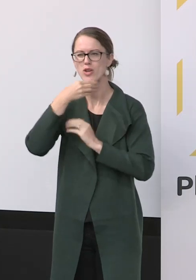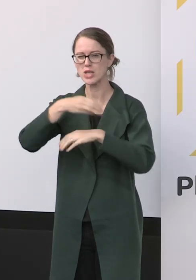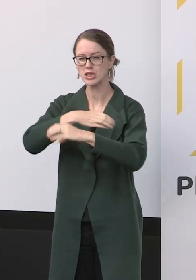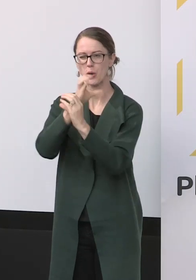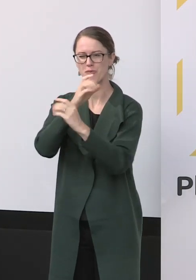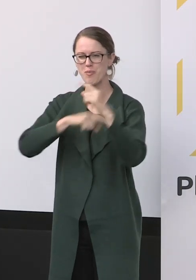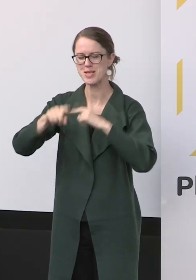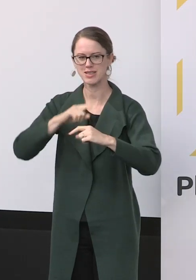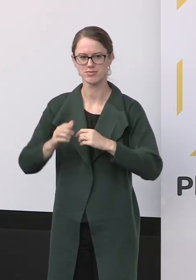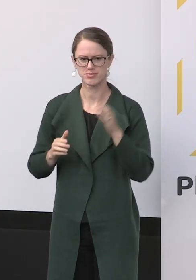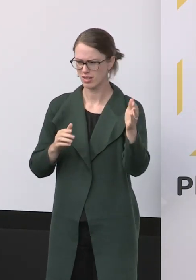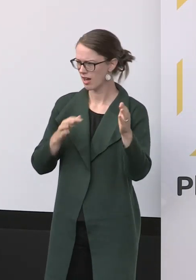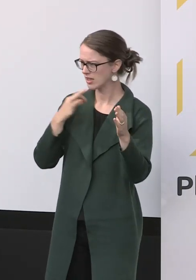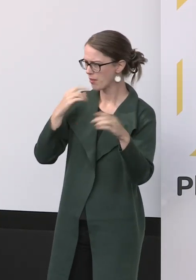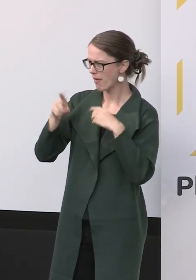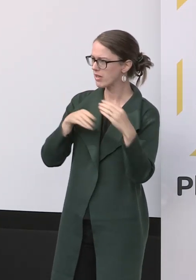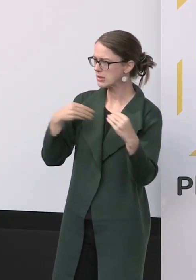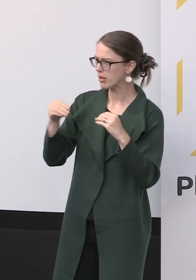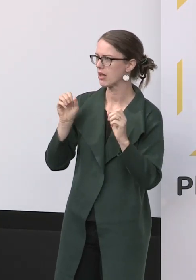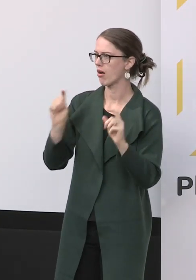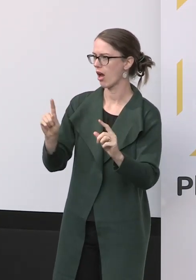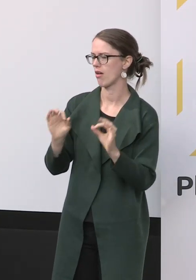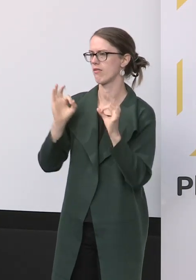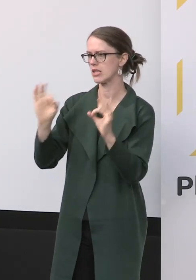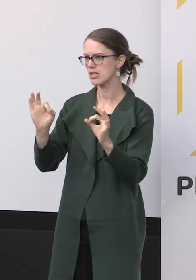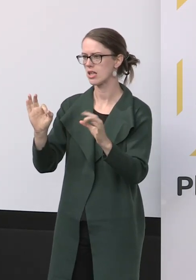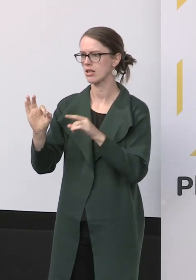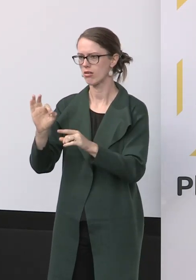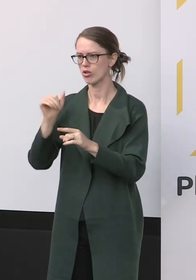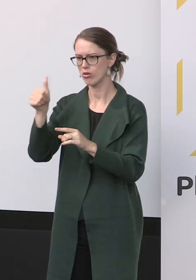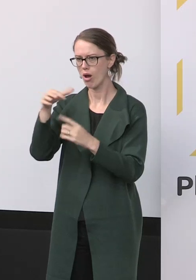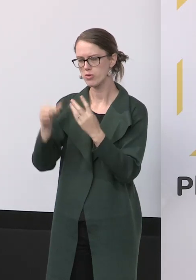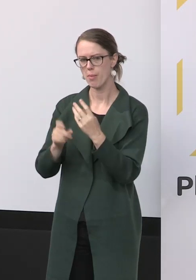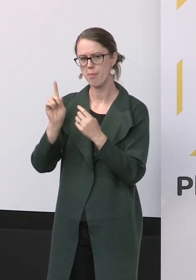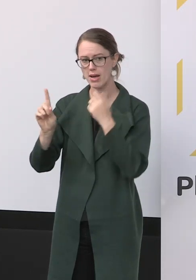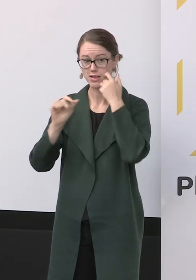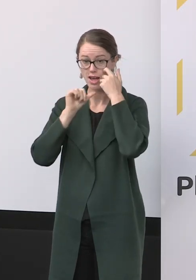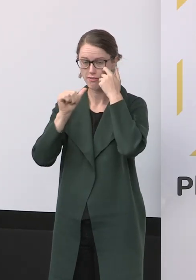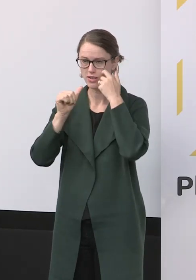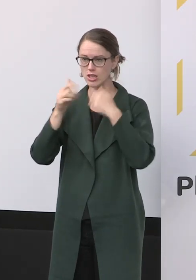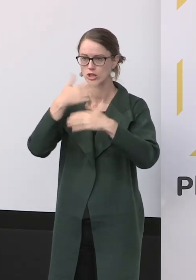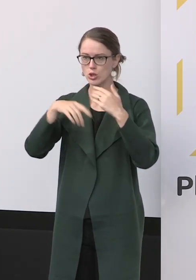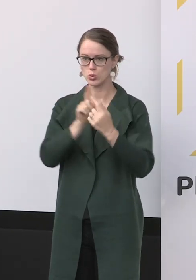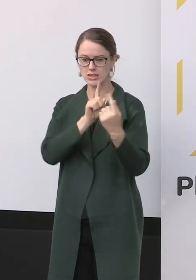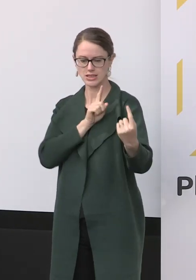travel around, because we've now all become very proficient with the use of Zoom for meetings. Flexibility is one thing,